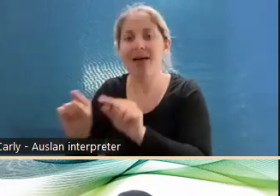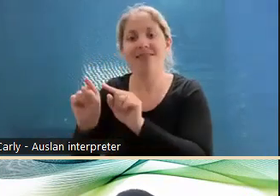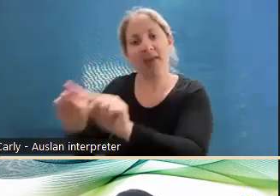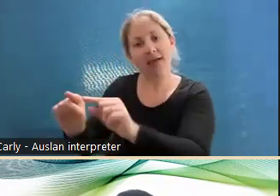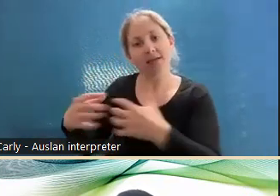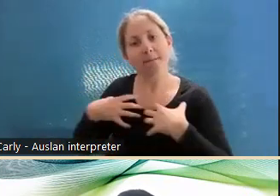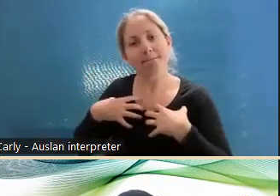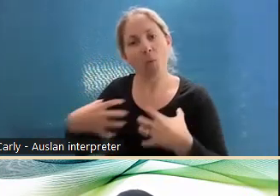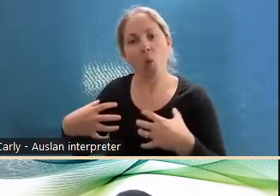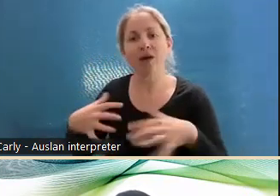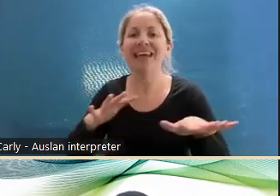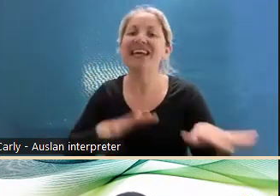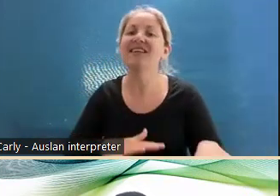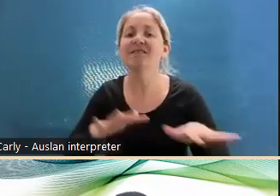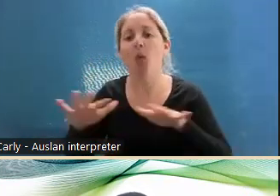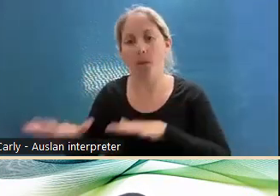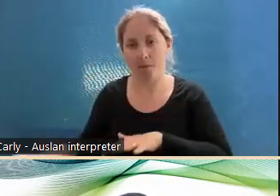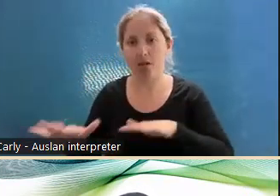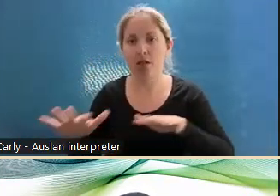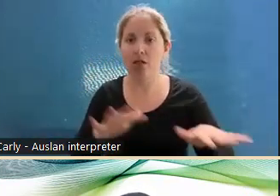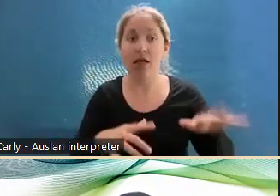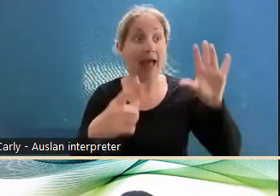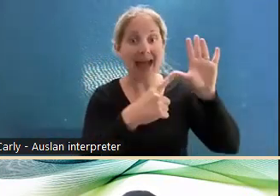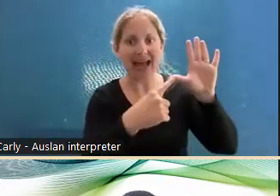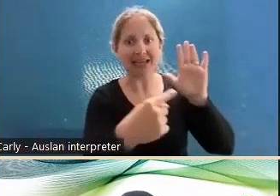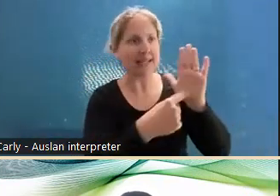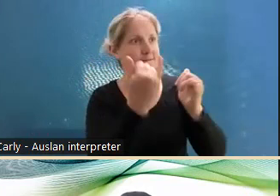informal than many people find the AAT process to be.